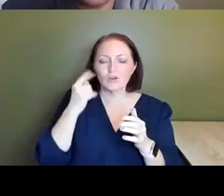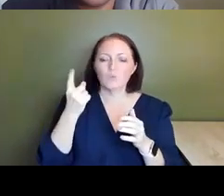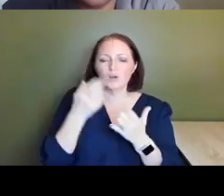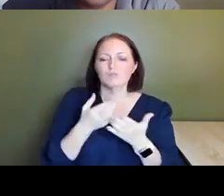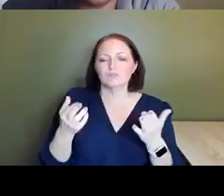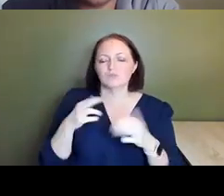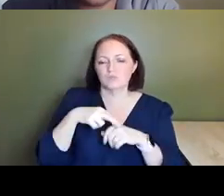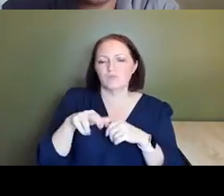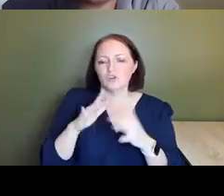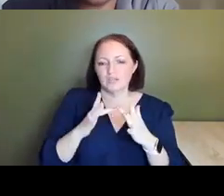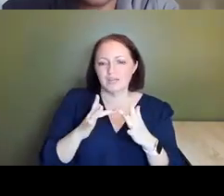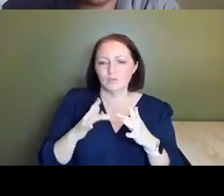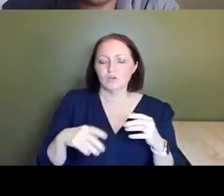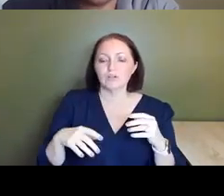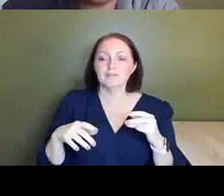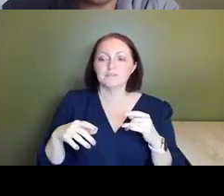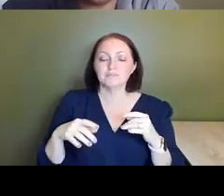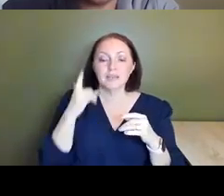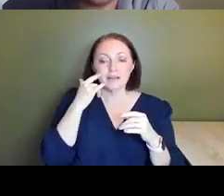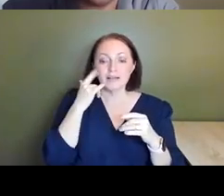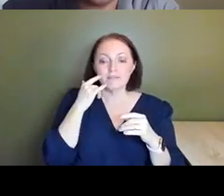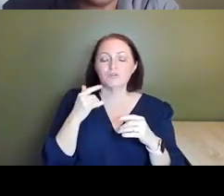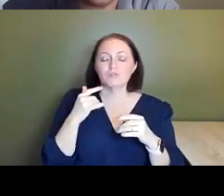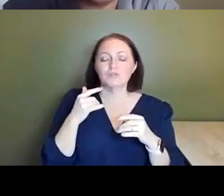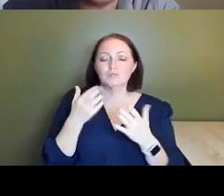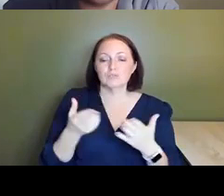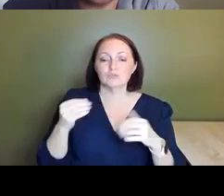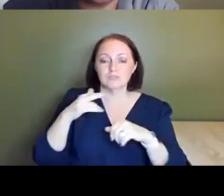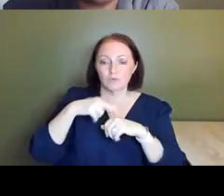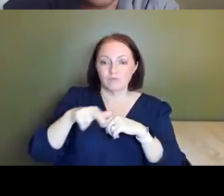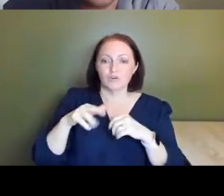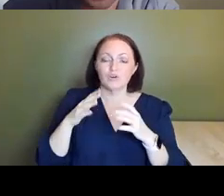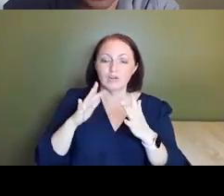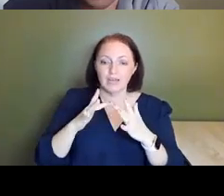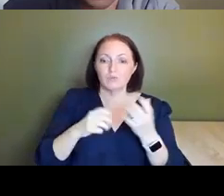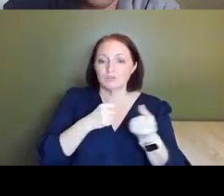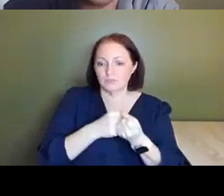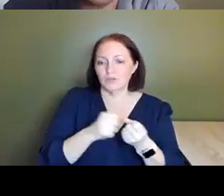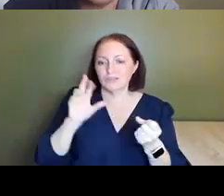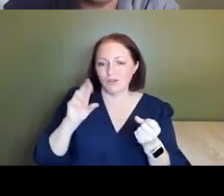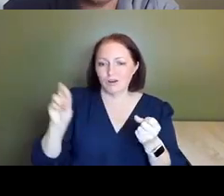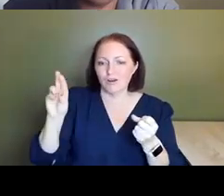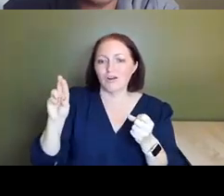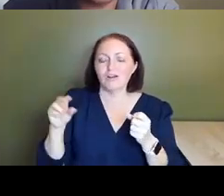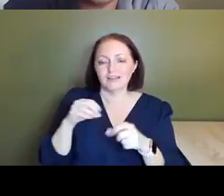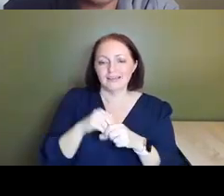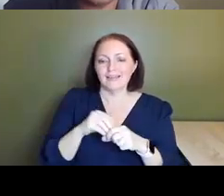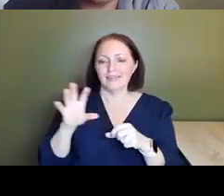Network. The the California Resource and Referral Network supports the R&Rs in their capacity